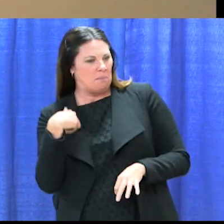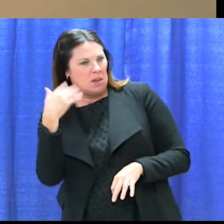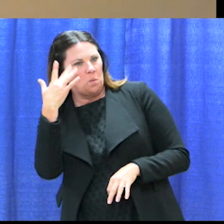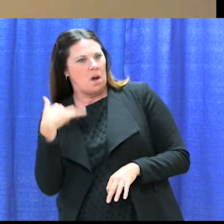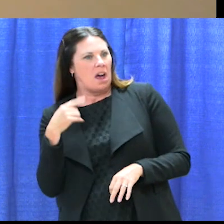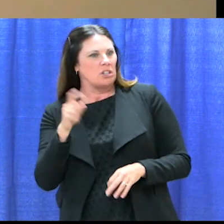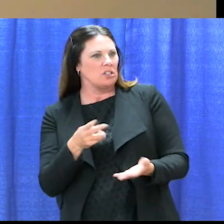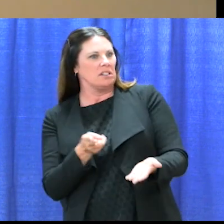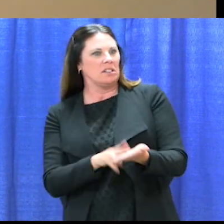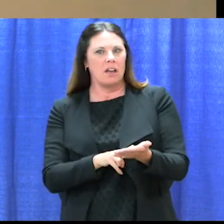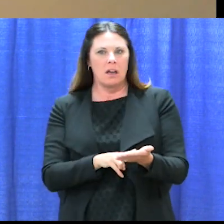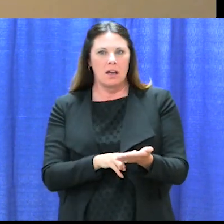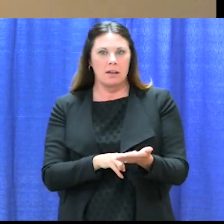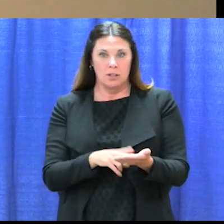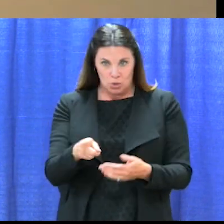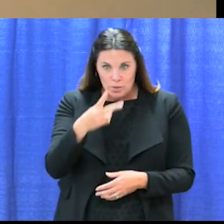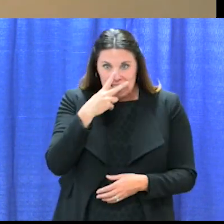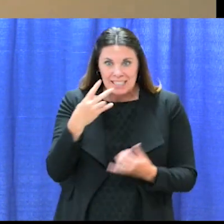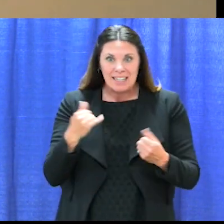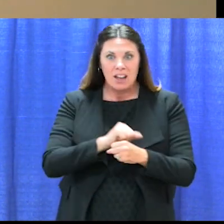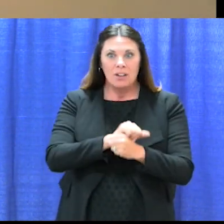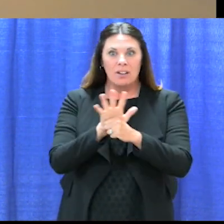The pandemic has shown us why it's relevant now.